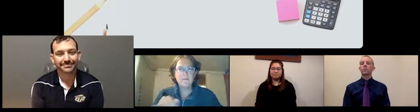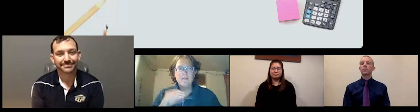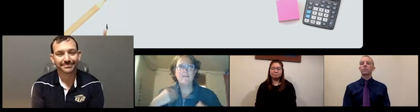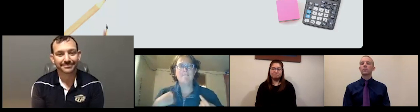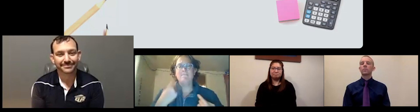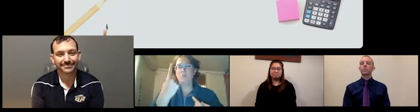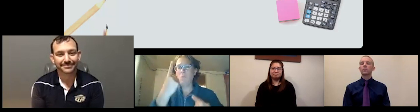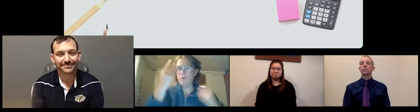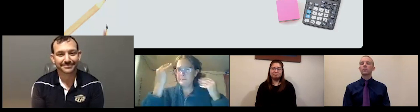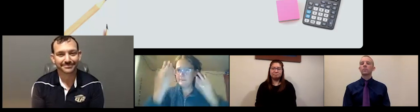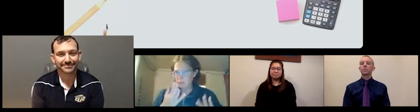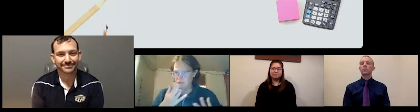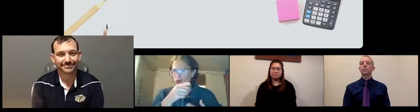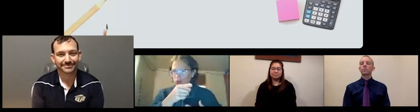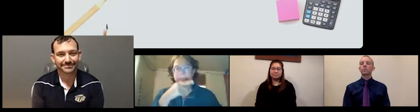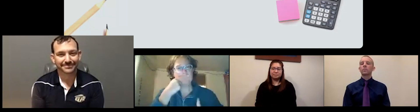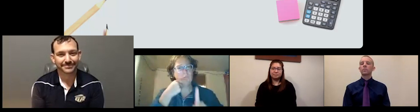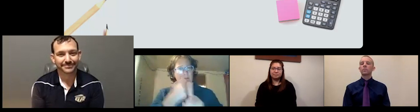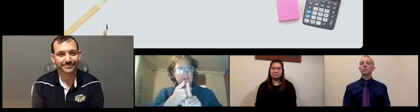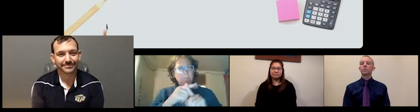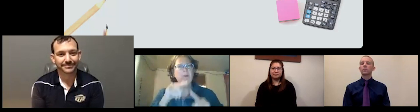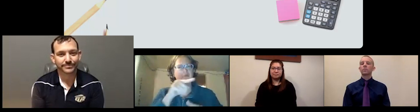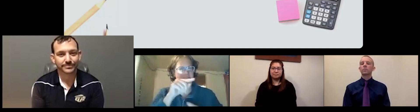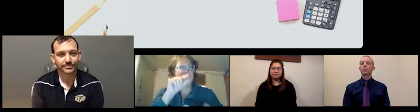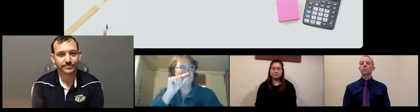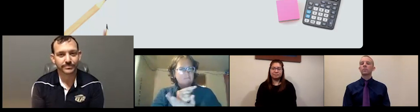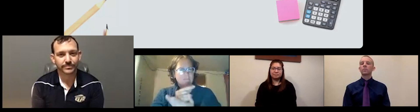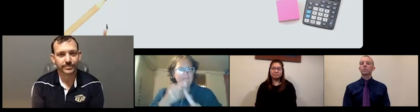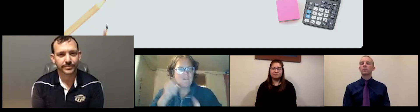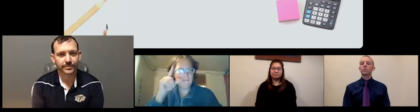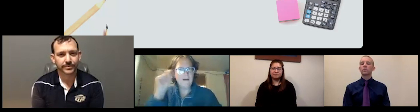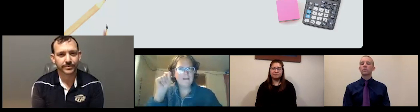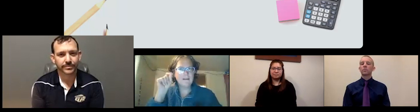And I had one teacher, who’s hearing herself, but she graduated from Gallaudet.